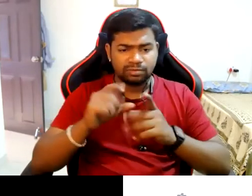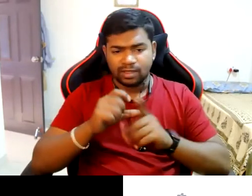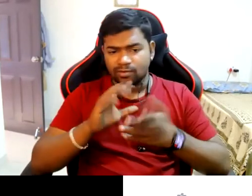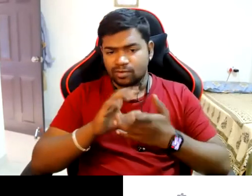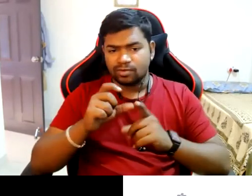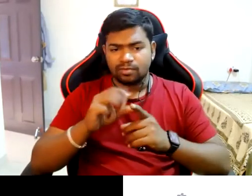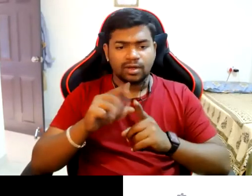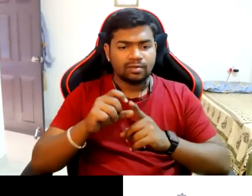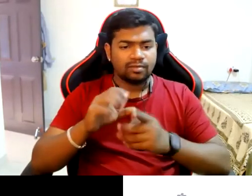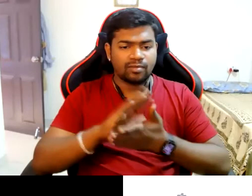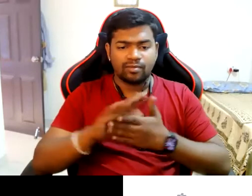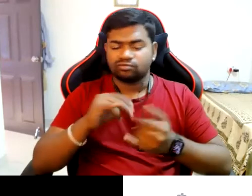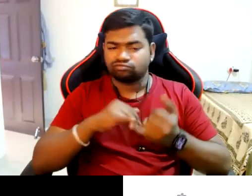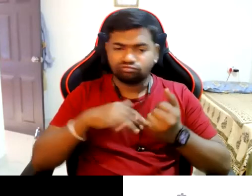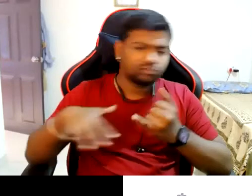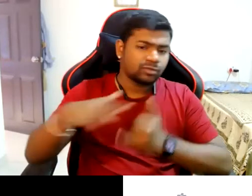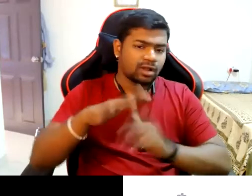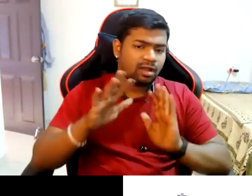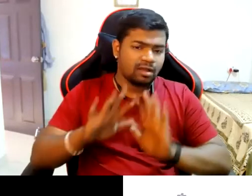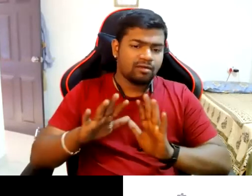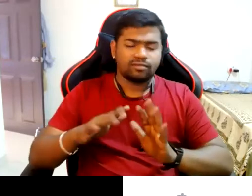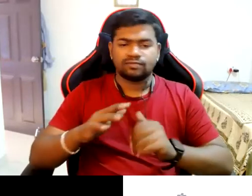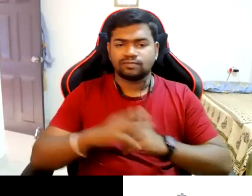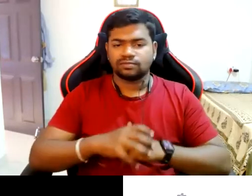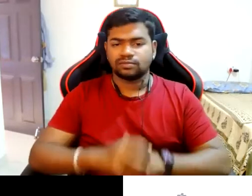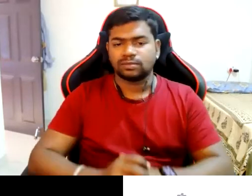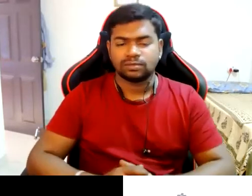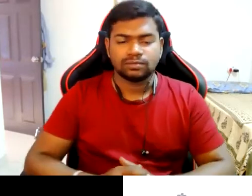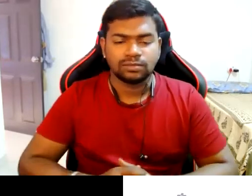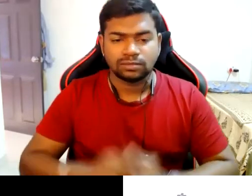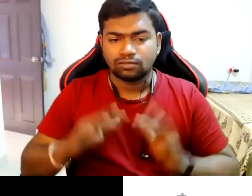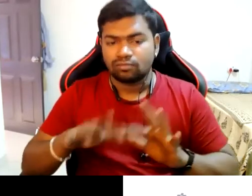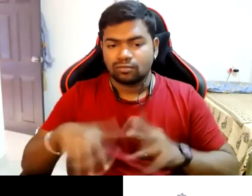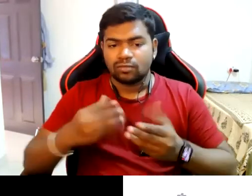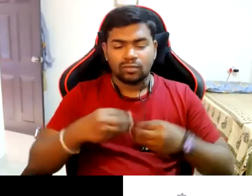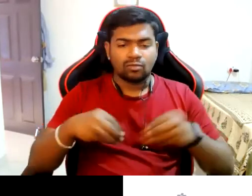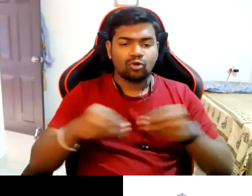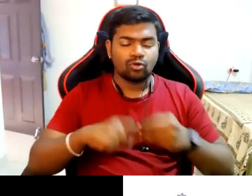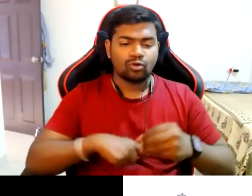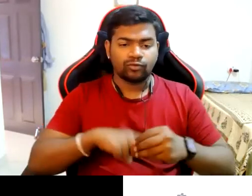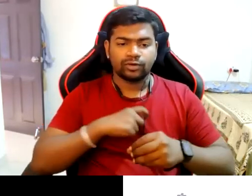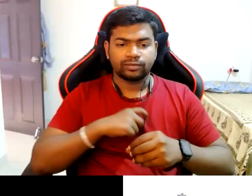from society when we disclose our disability. How should we get more confidence in terms of talking